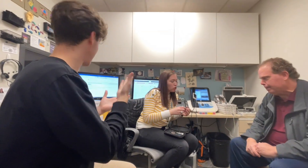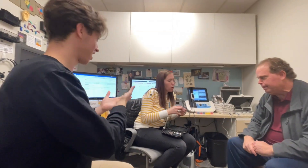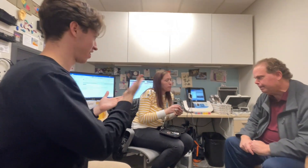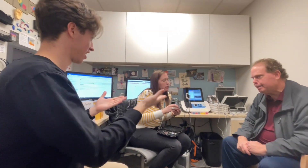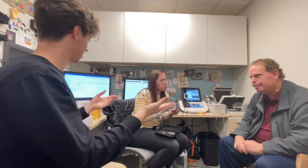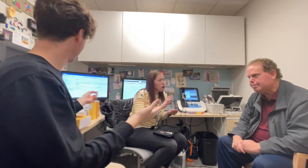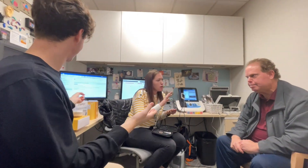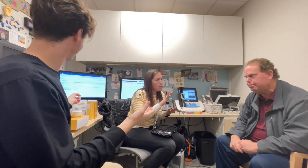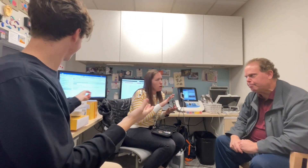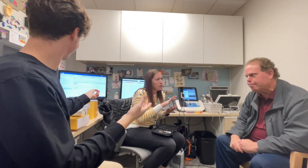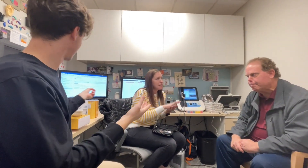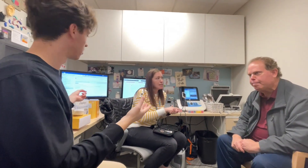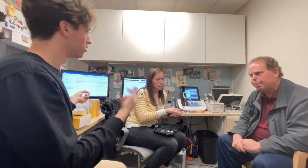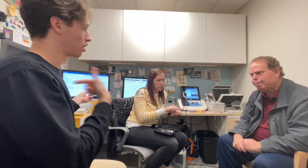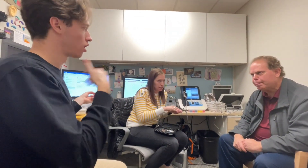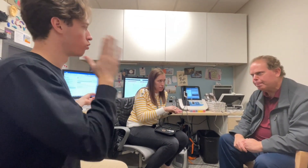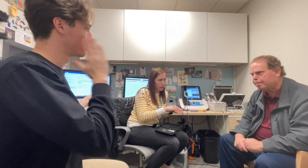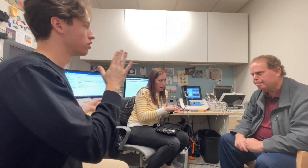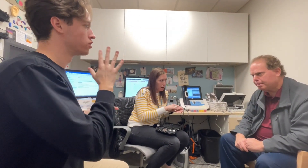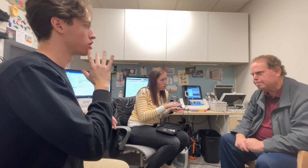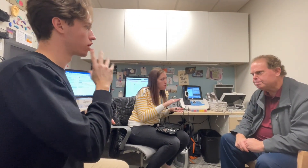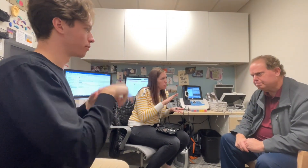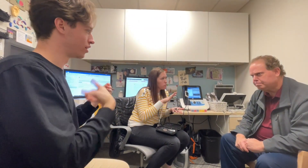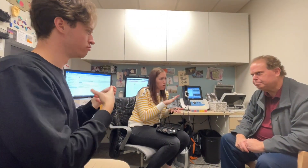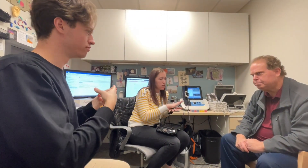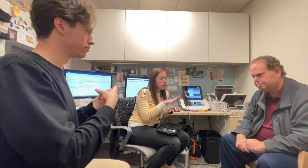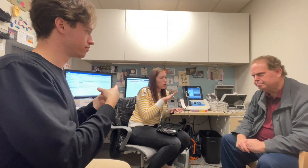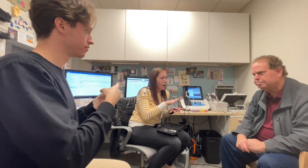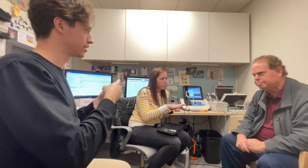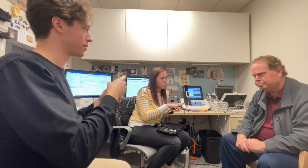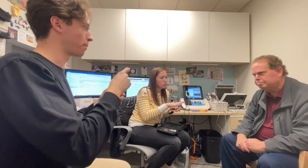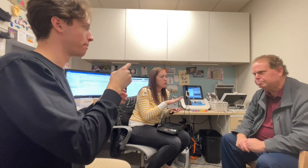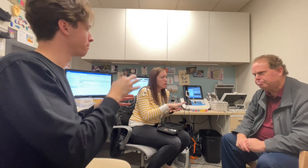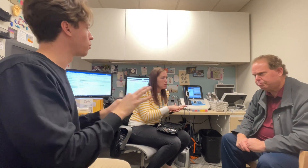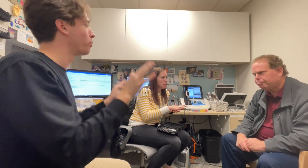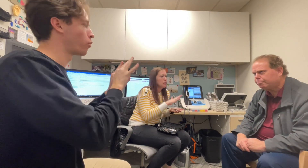so I'm going to talk about the Necessities today the things that you absolutely need